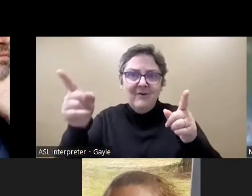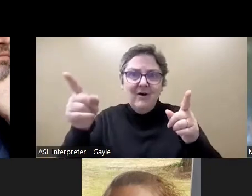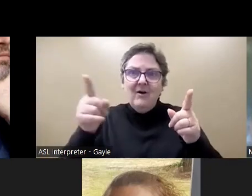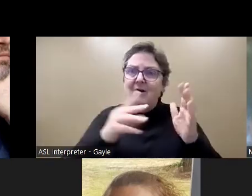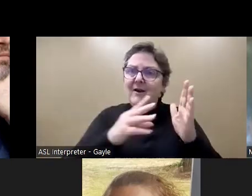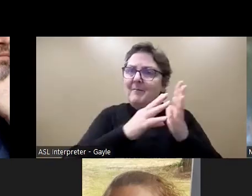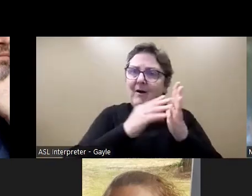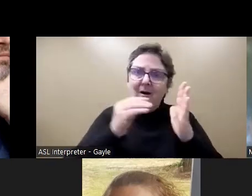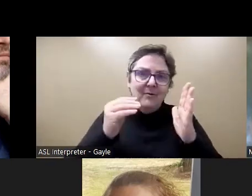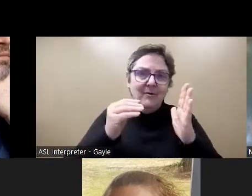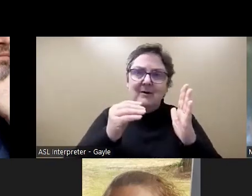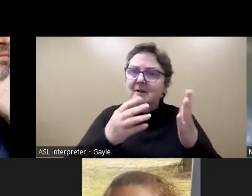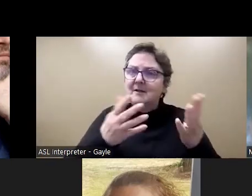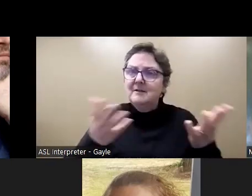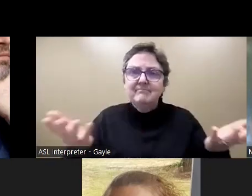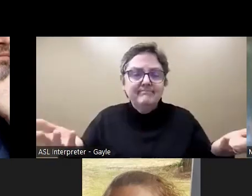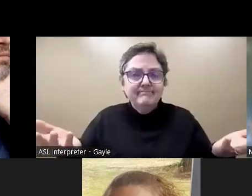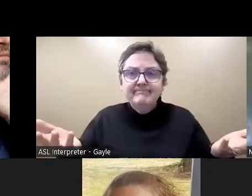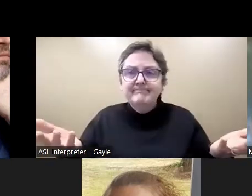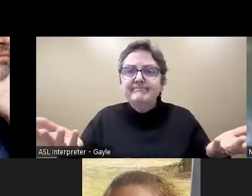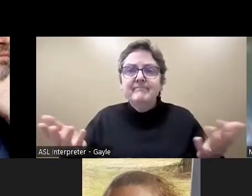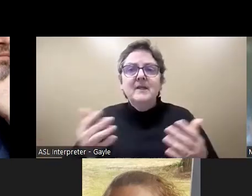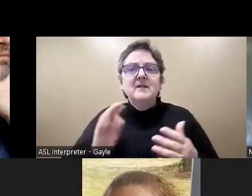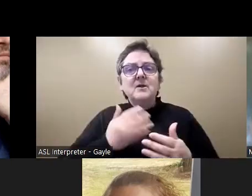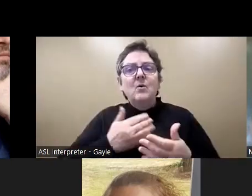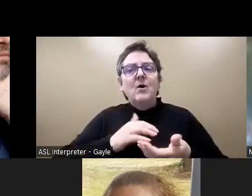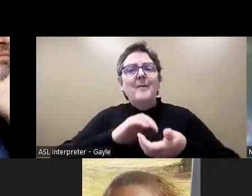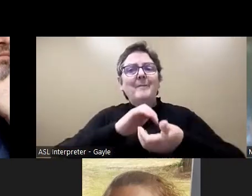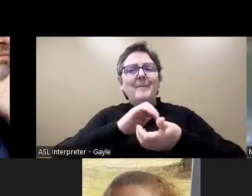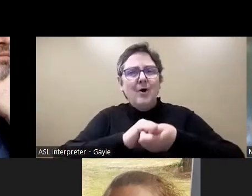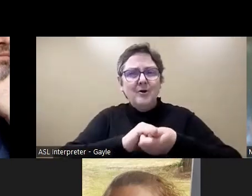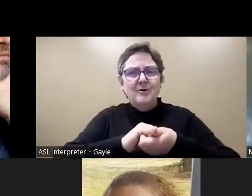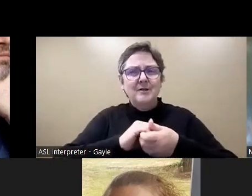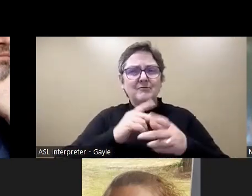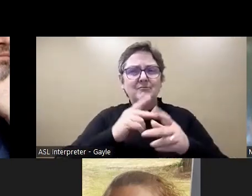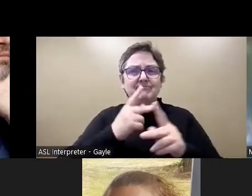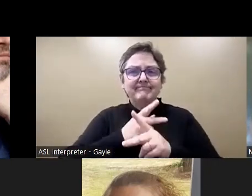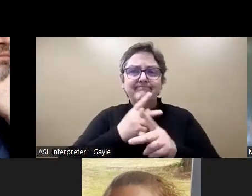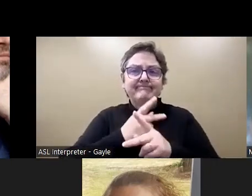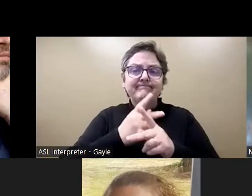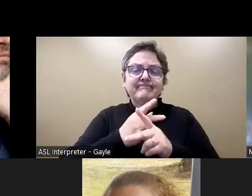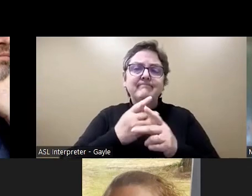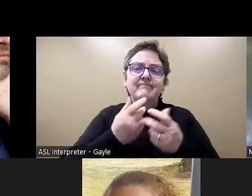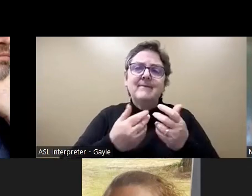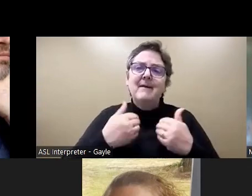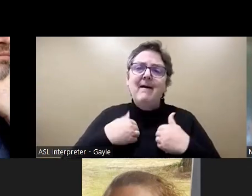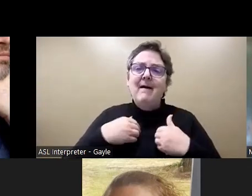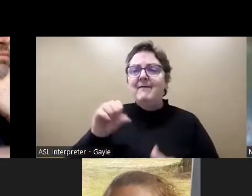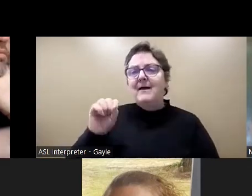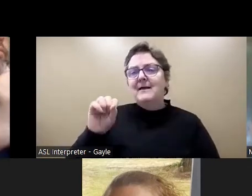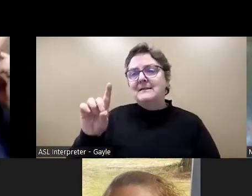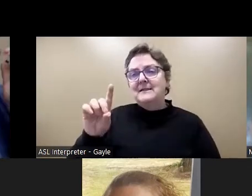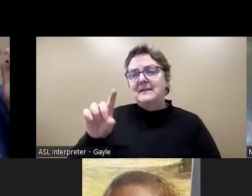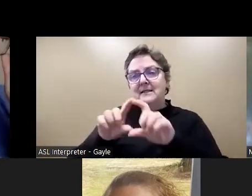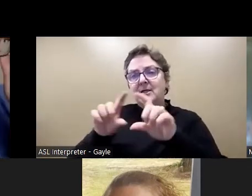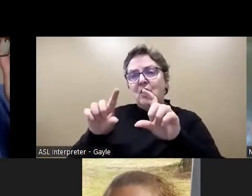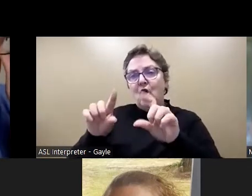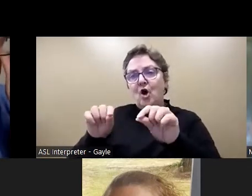our partners is focusing on distributing SD cards with the content and Bloom Reader loaded onto them.